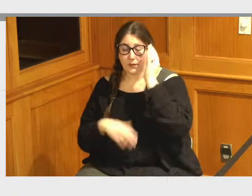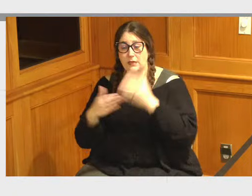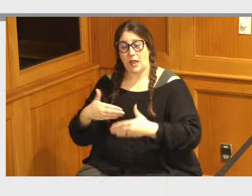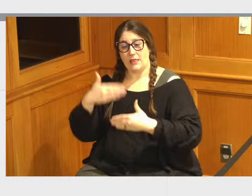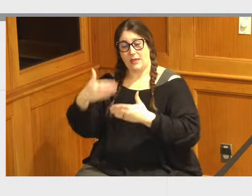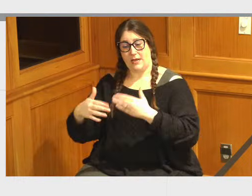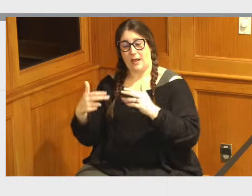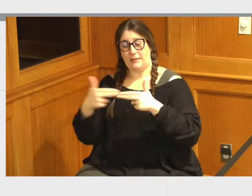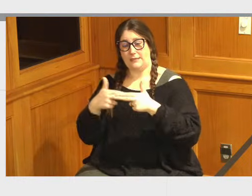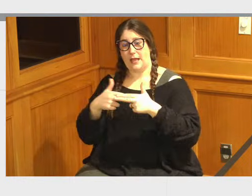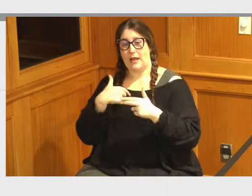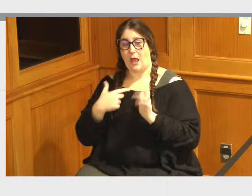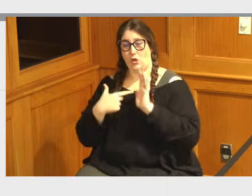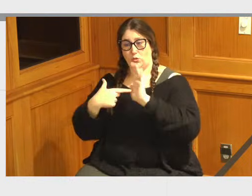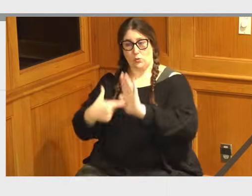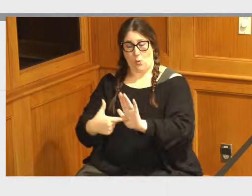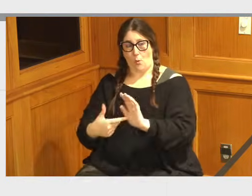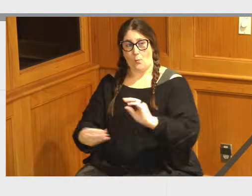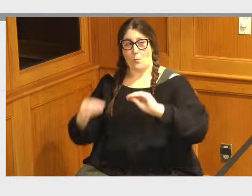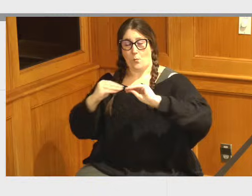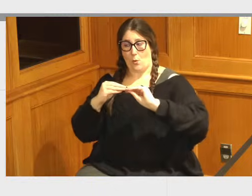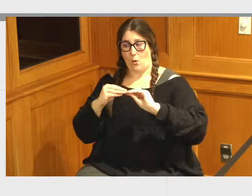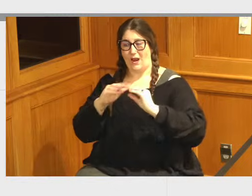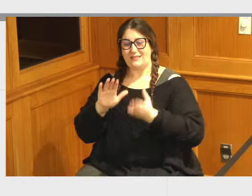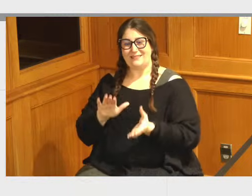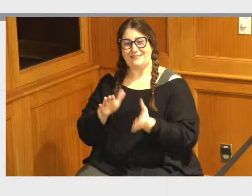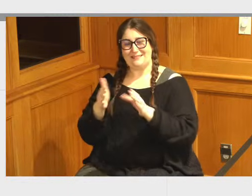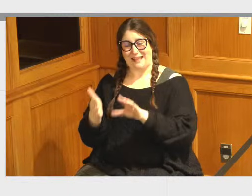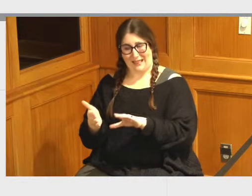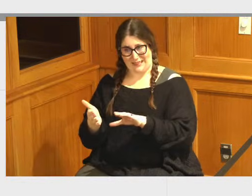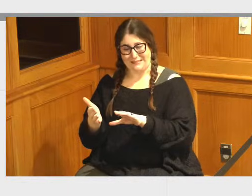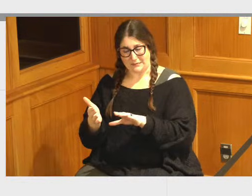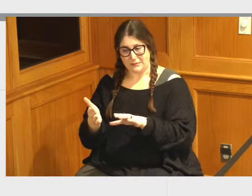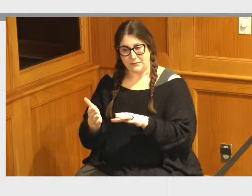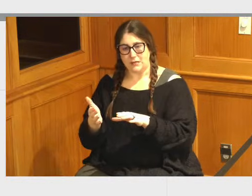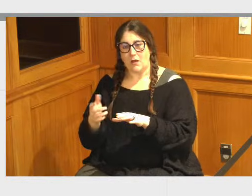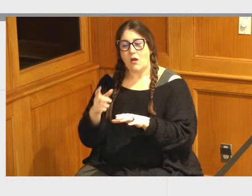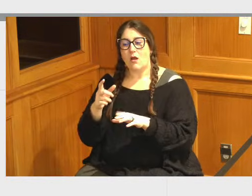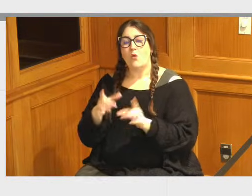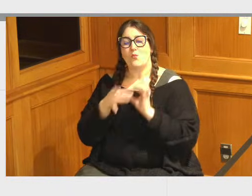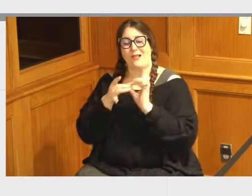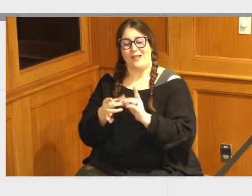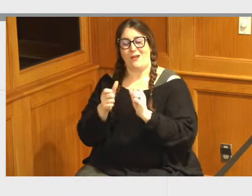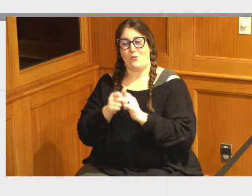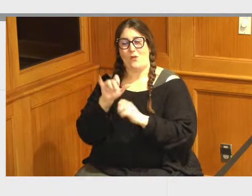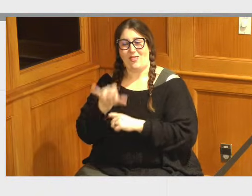flu deaths, which deaths due to pneumonia and influenza are tracked for the whole state of